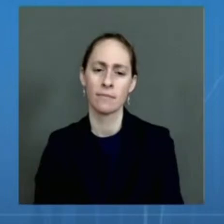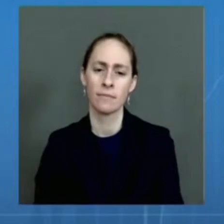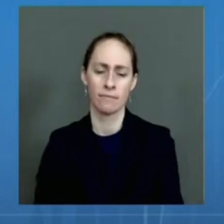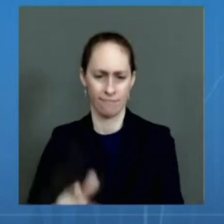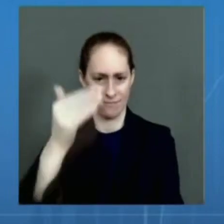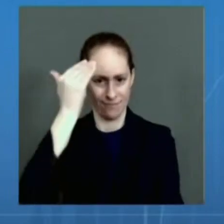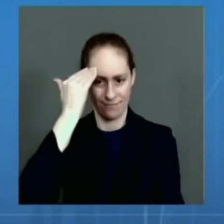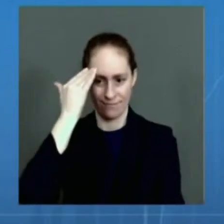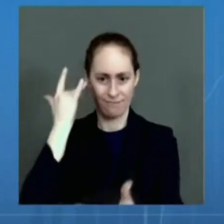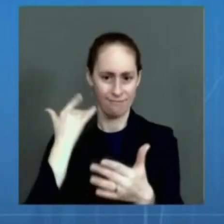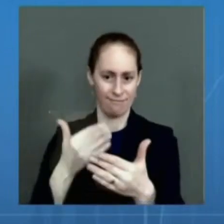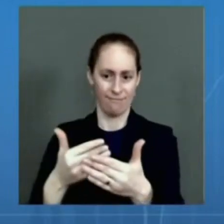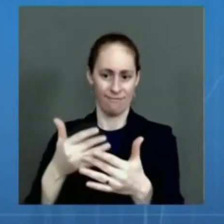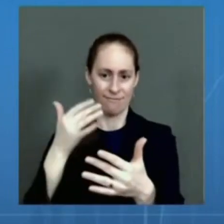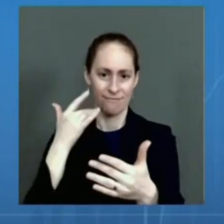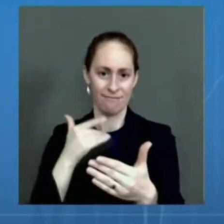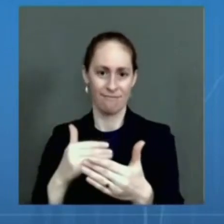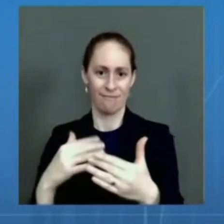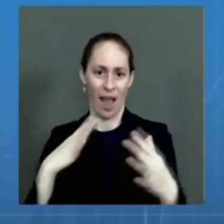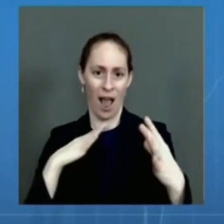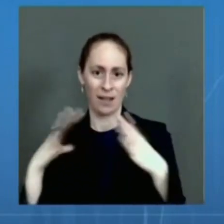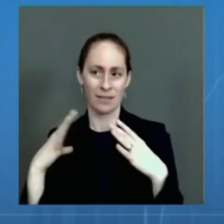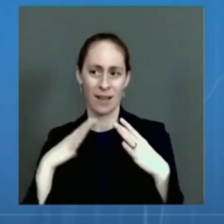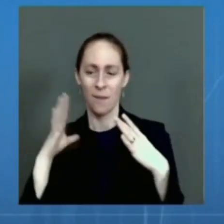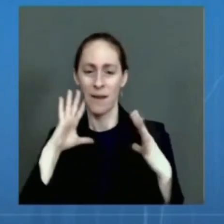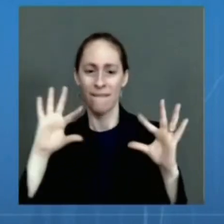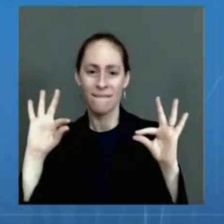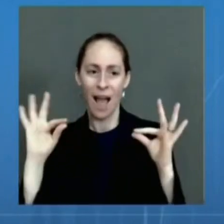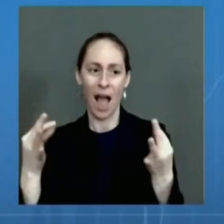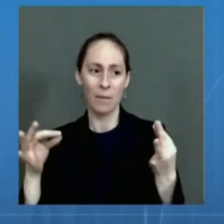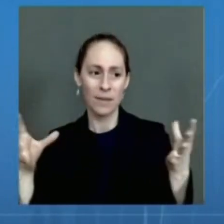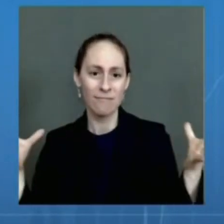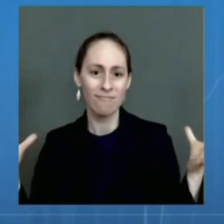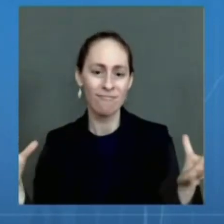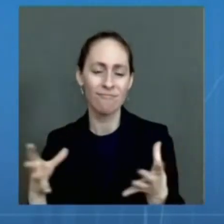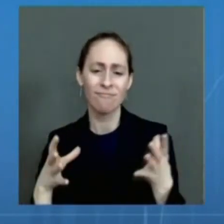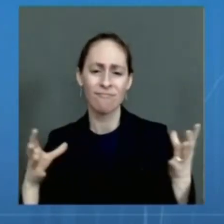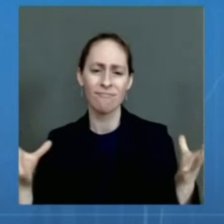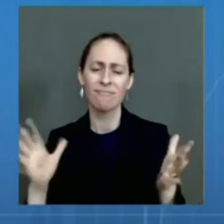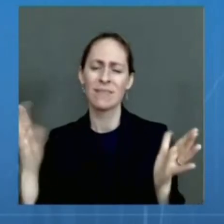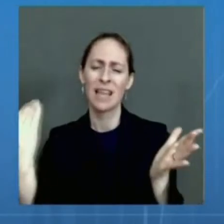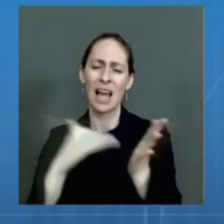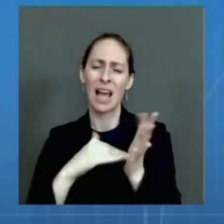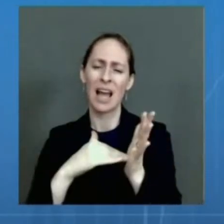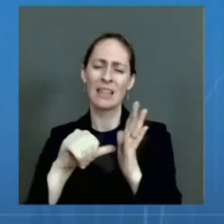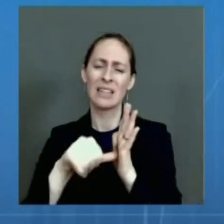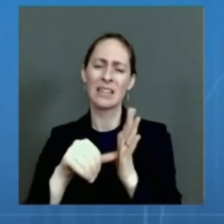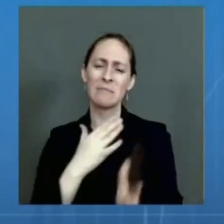I WANT TO AGAIN ENCOURAGE EVERYONE TO UTILIZE THE PROVEN PREVENTION STRATEGIES THAT KEEP